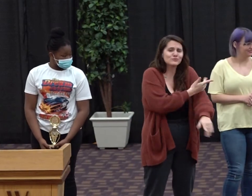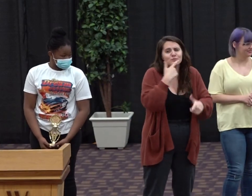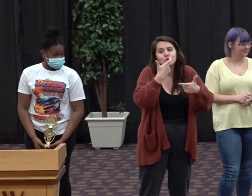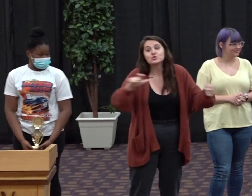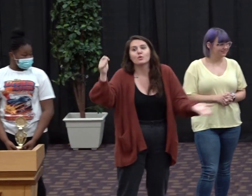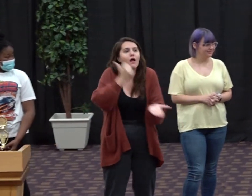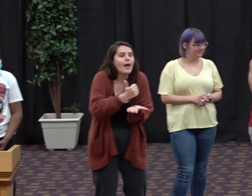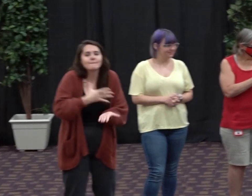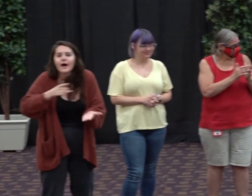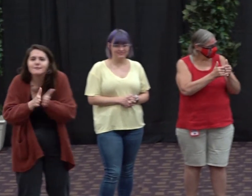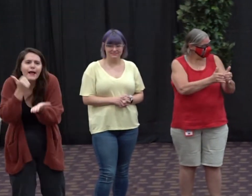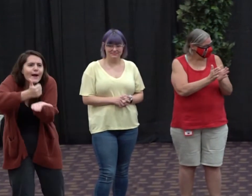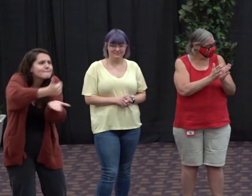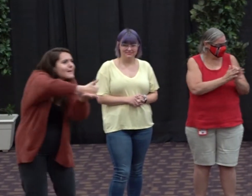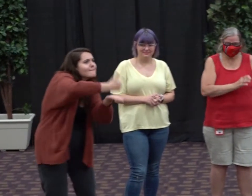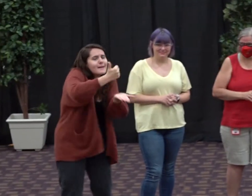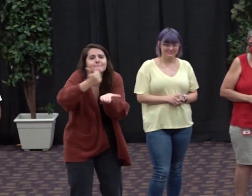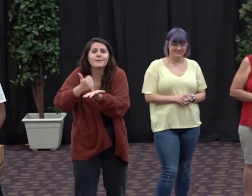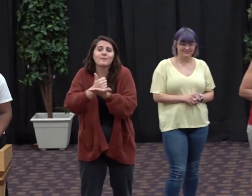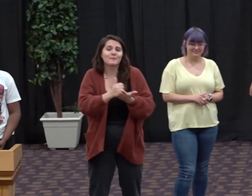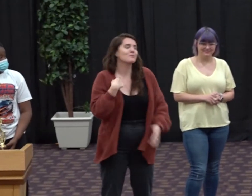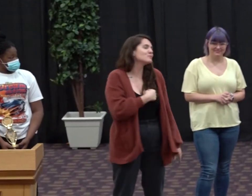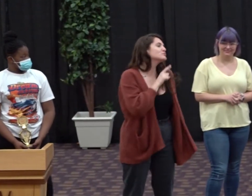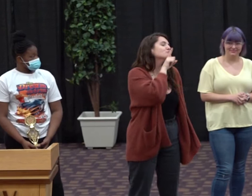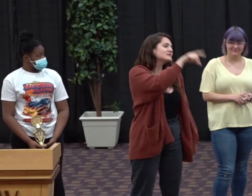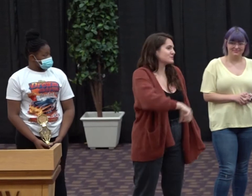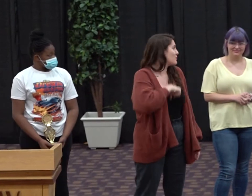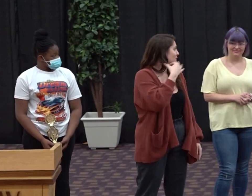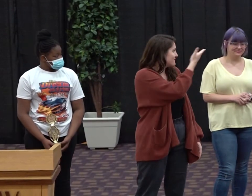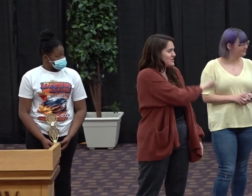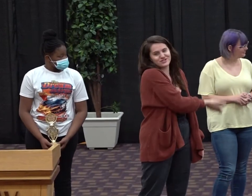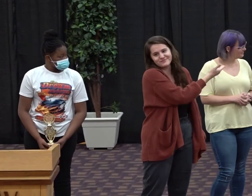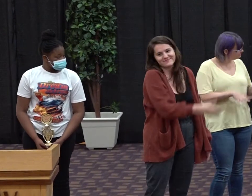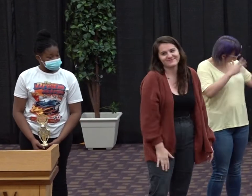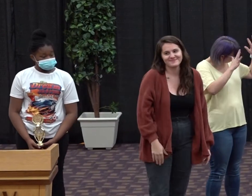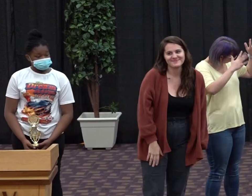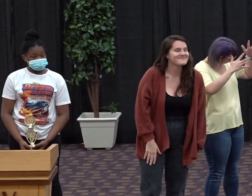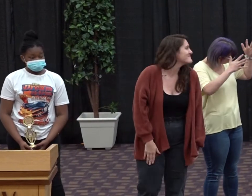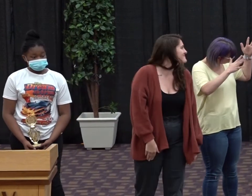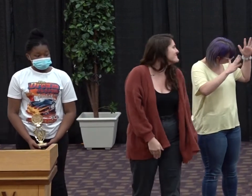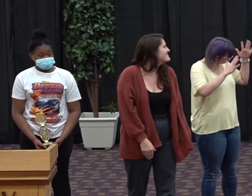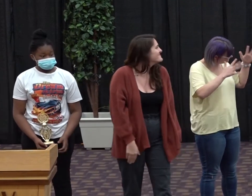But slowly but surely she grew and was asking for help. And we are really proud of her!